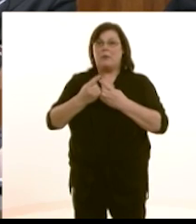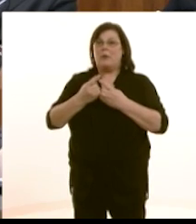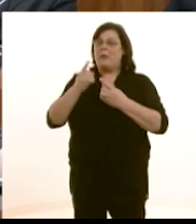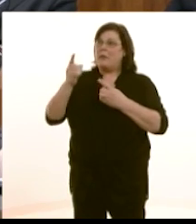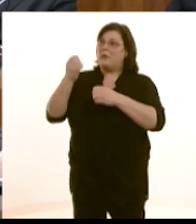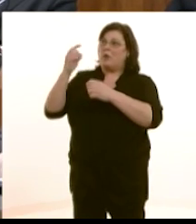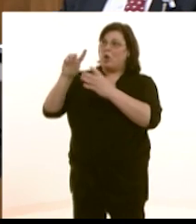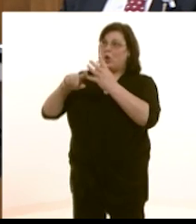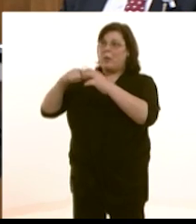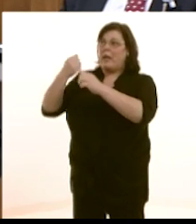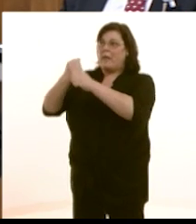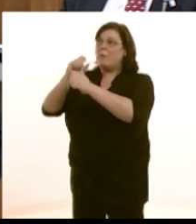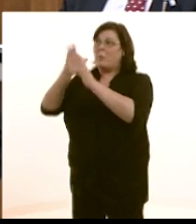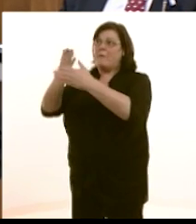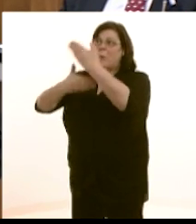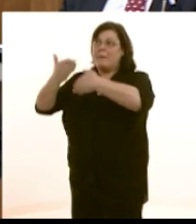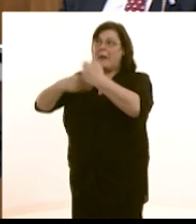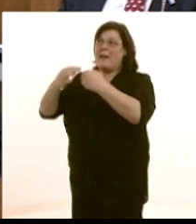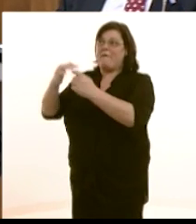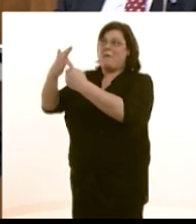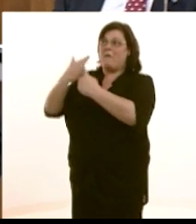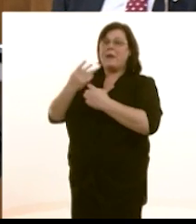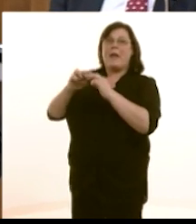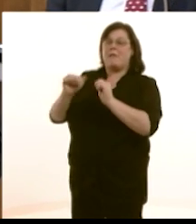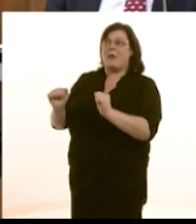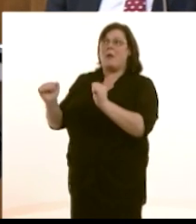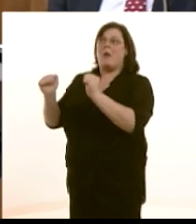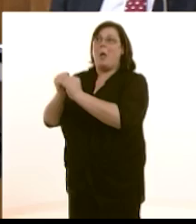But, if it comes to the point where that Bill is passed and its provisions are applied to